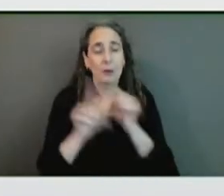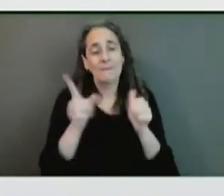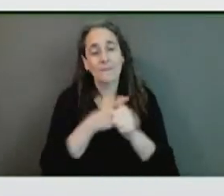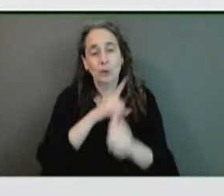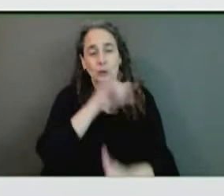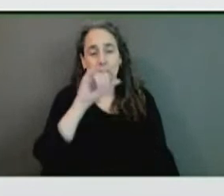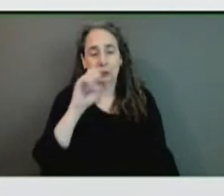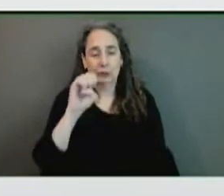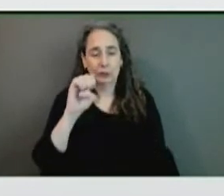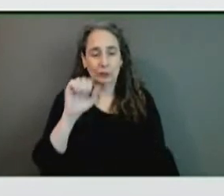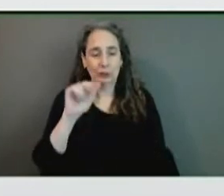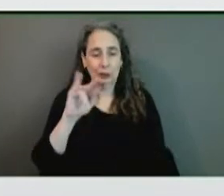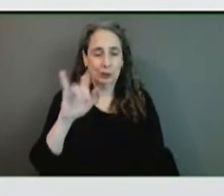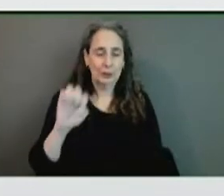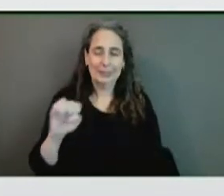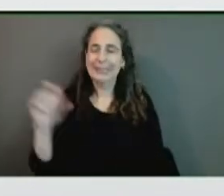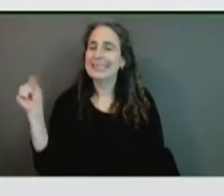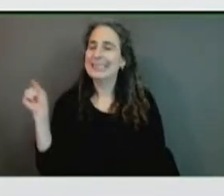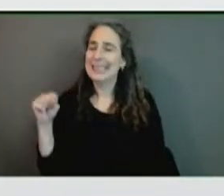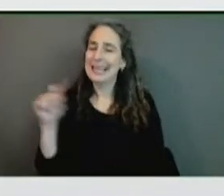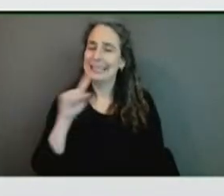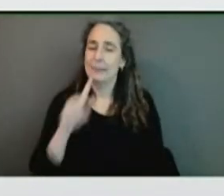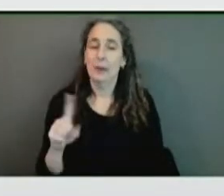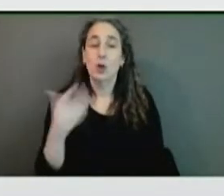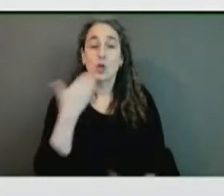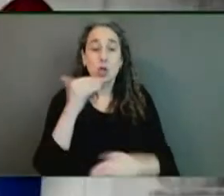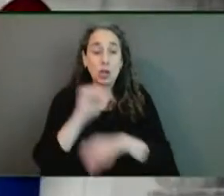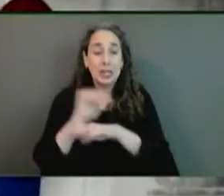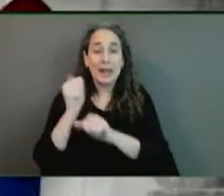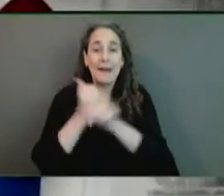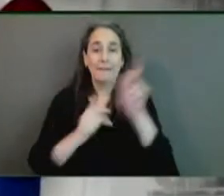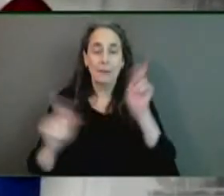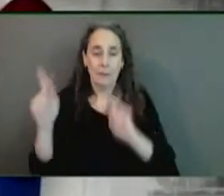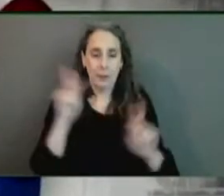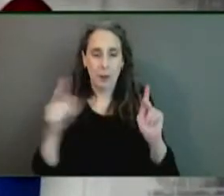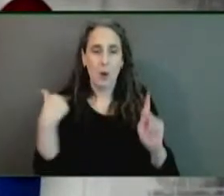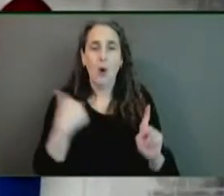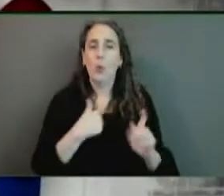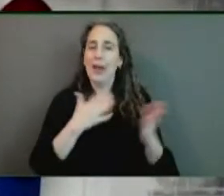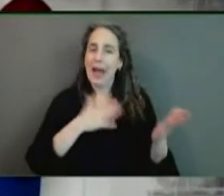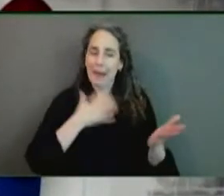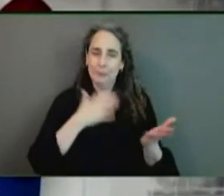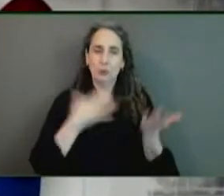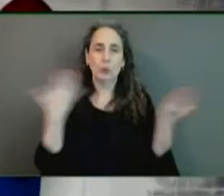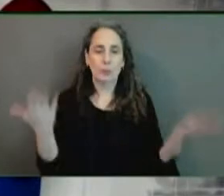throughout the county. So, Jeannie, can we go to you first?